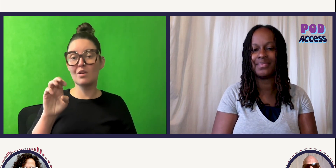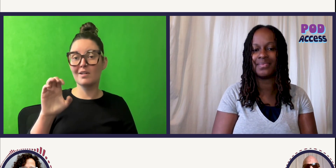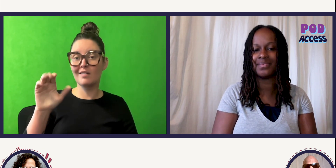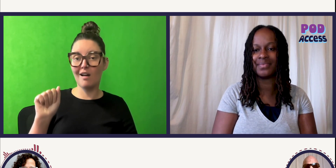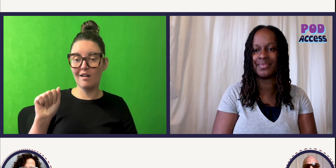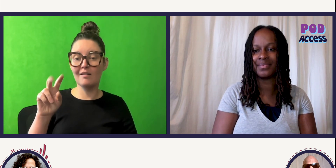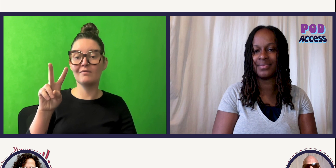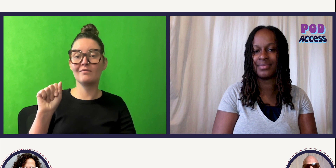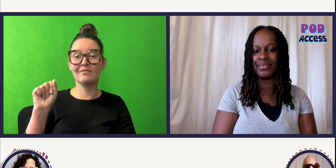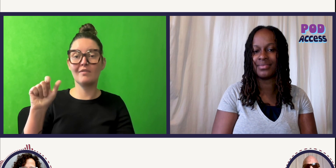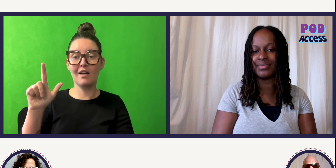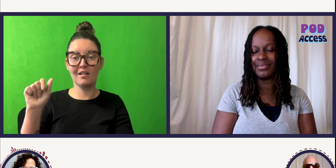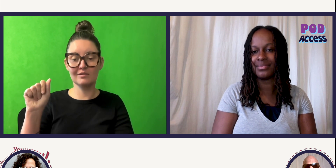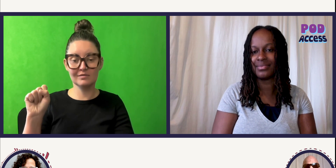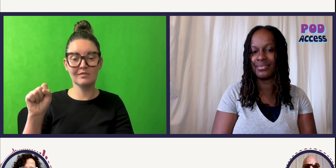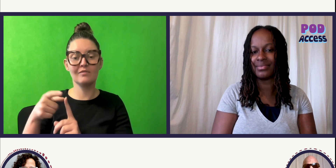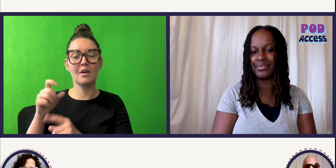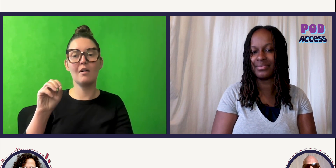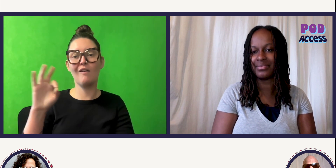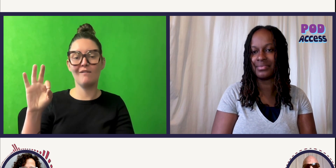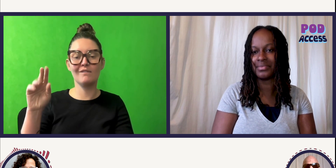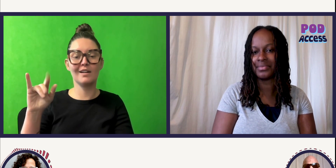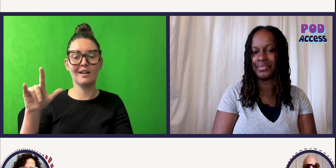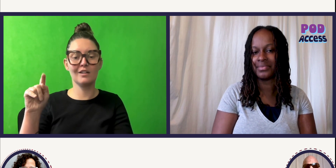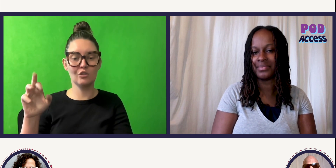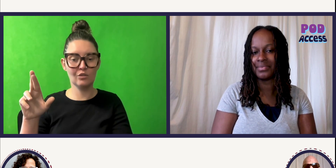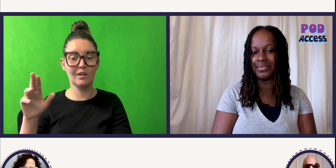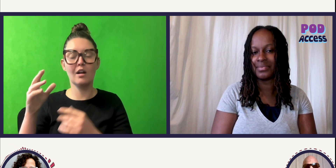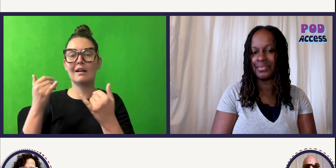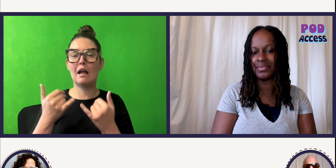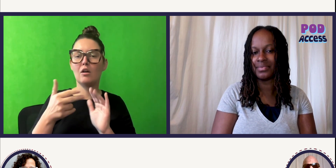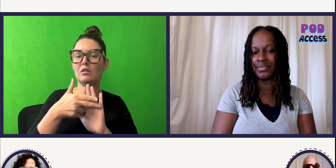Rebecca Vallas from Off-Kilter (or now it's called It Doesn’t Have To Be This Way).